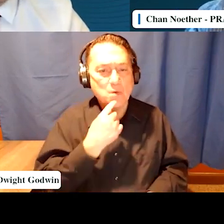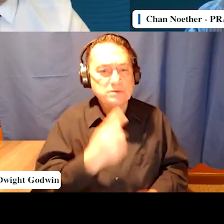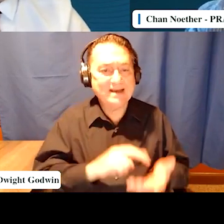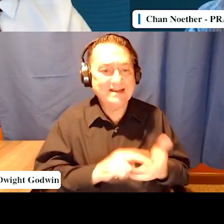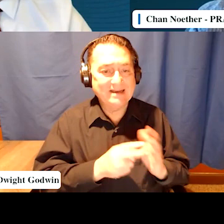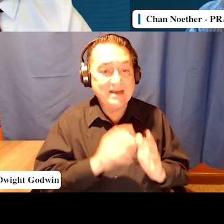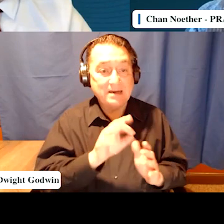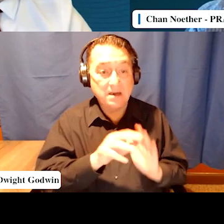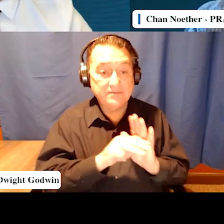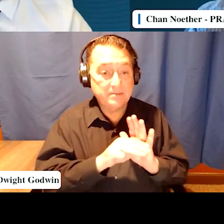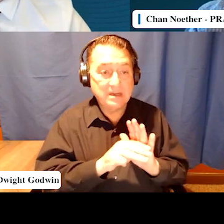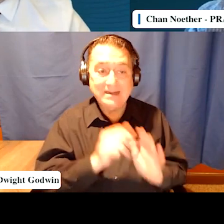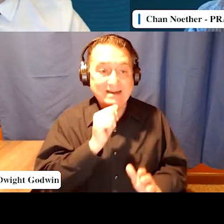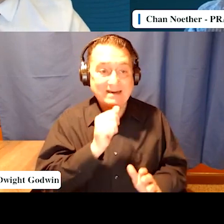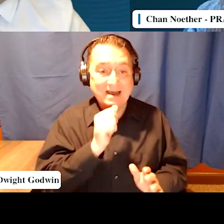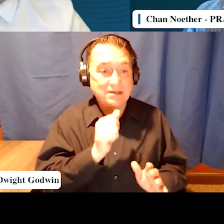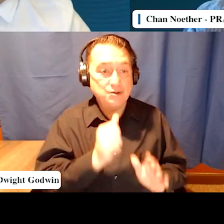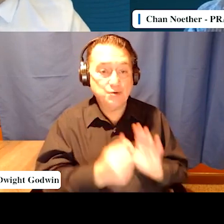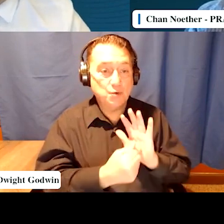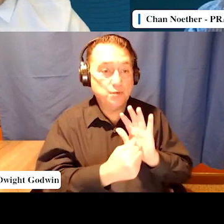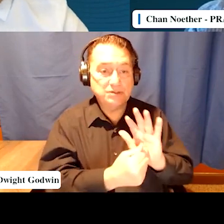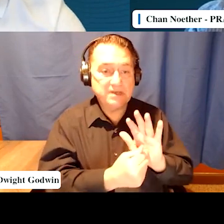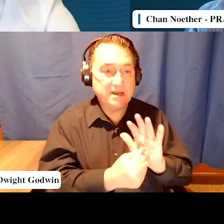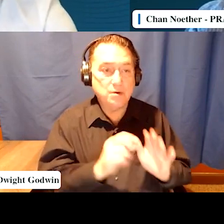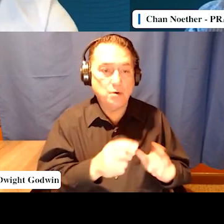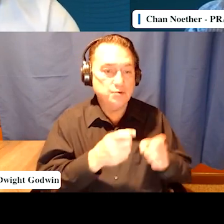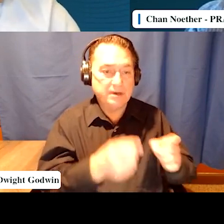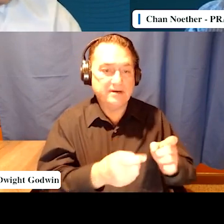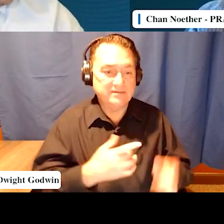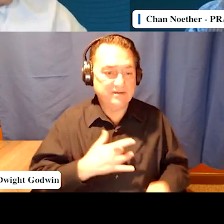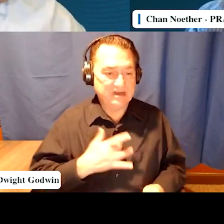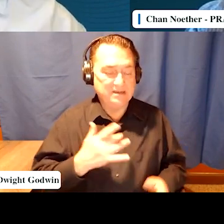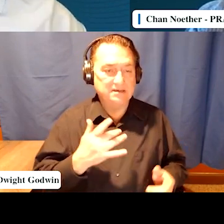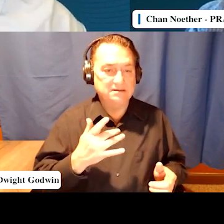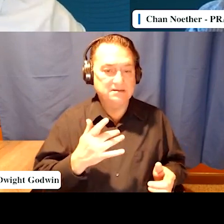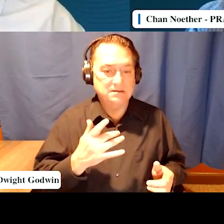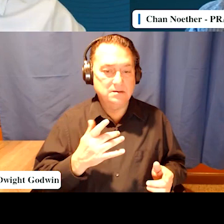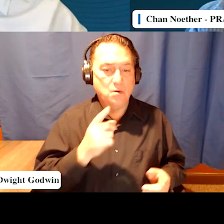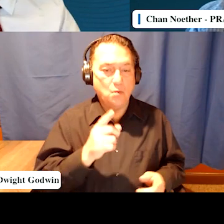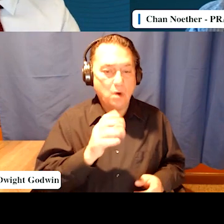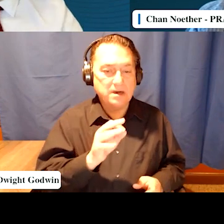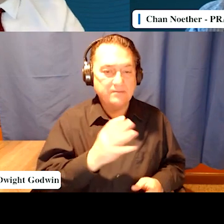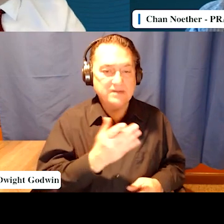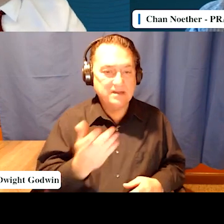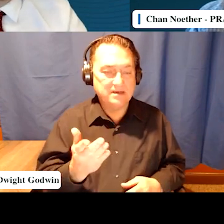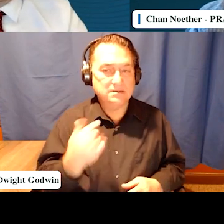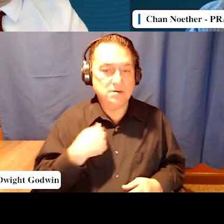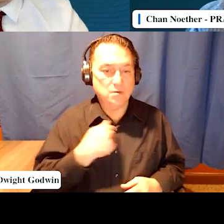is very much not to present or get to give that impression. In fact, one of the things that we added to the model